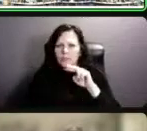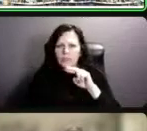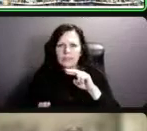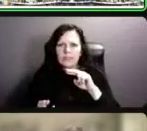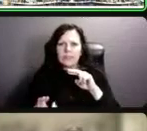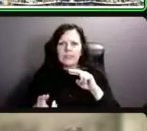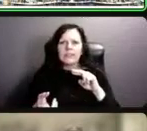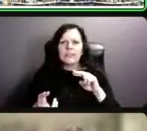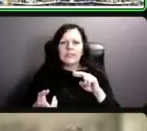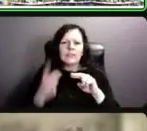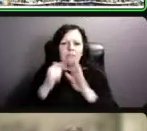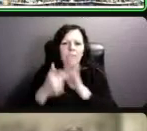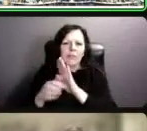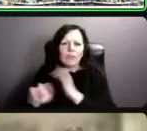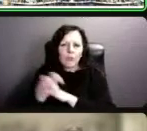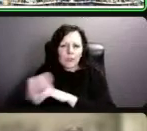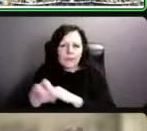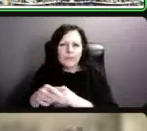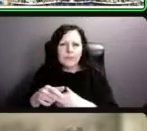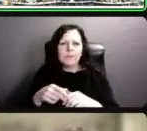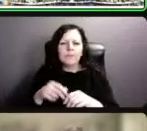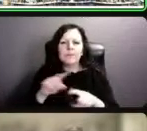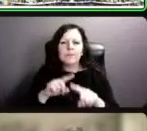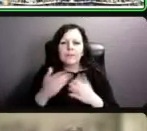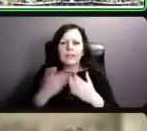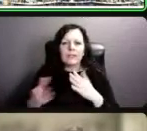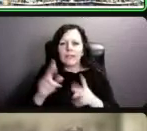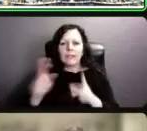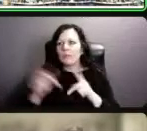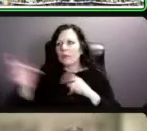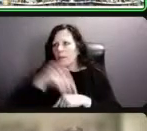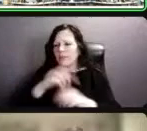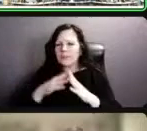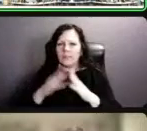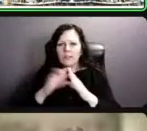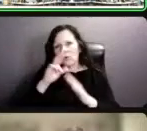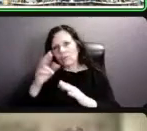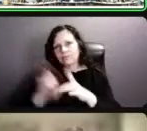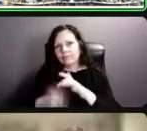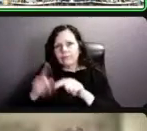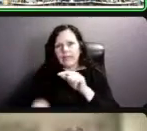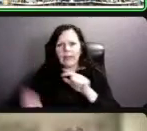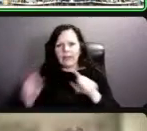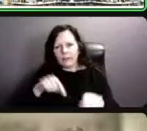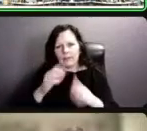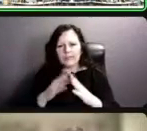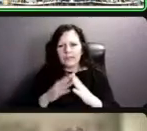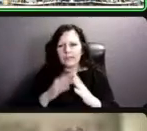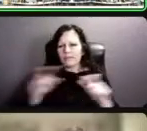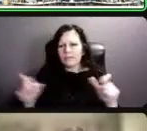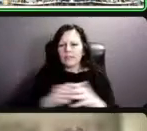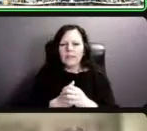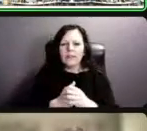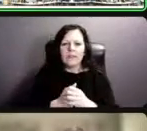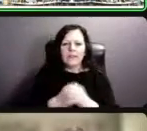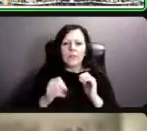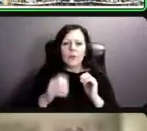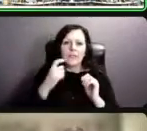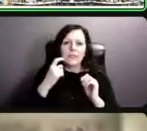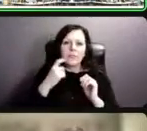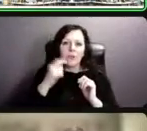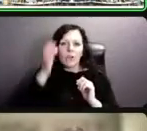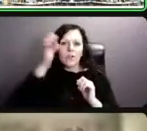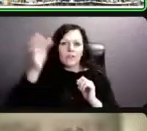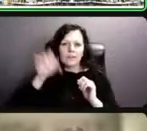AGAINST POTENTIAL RECSIONS